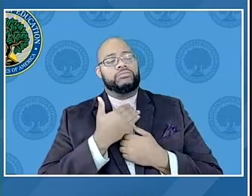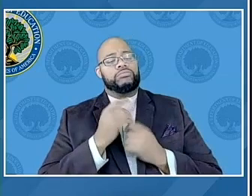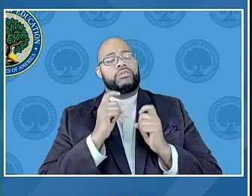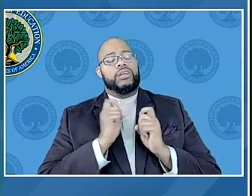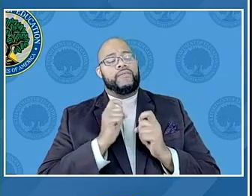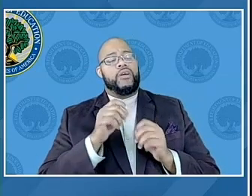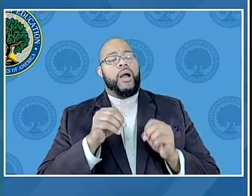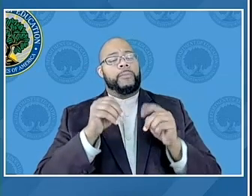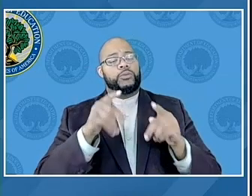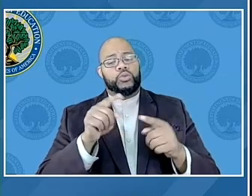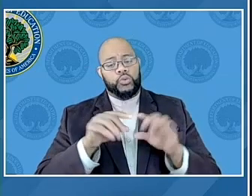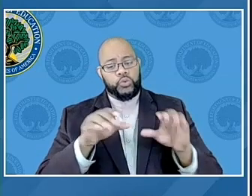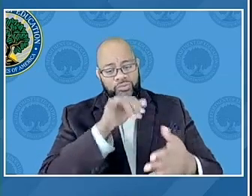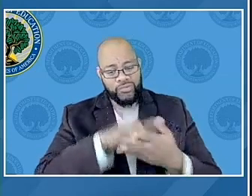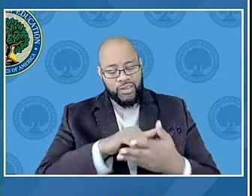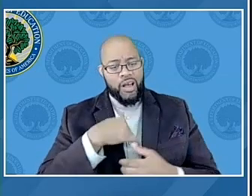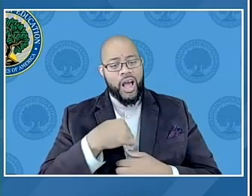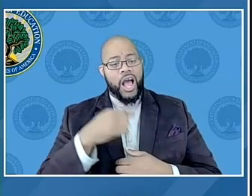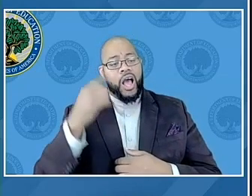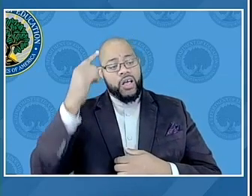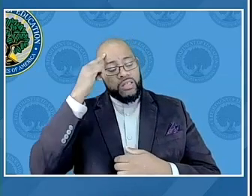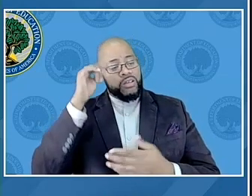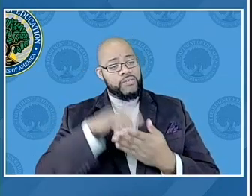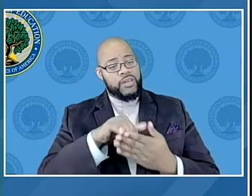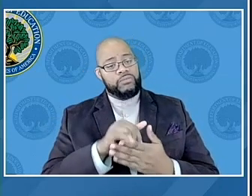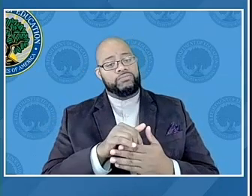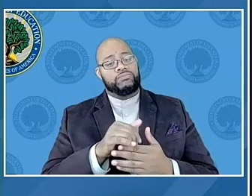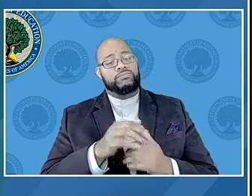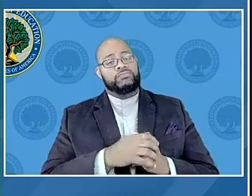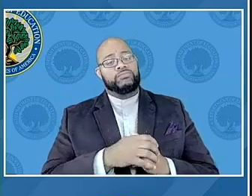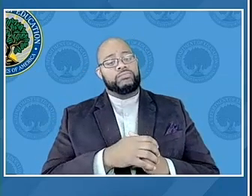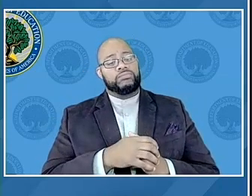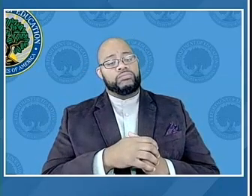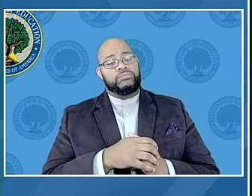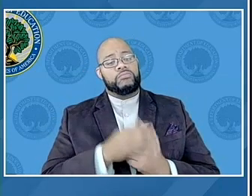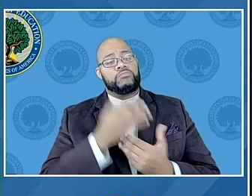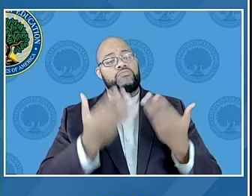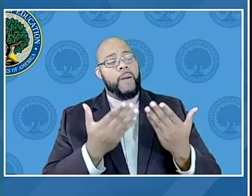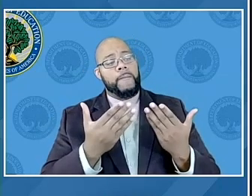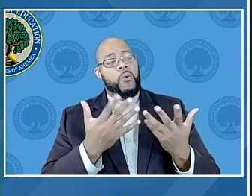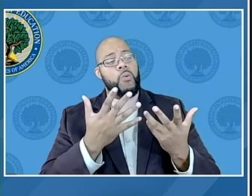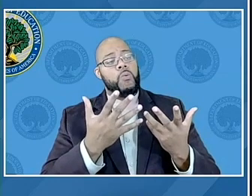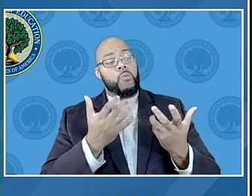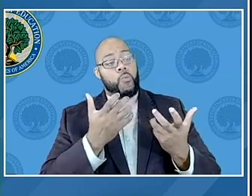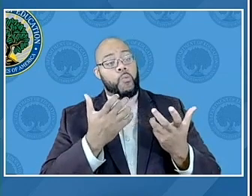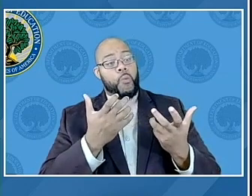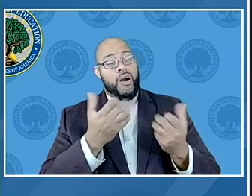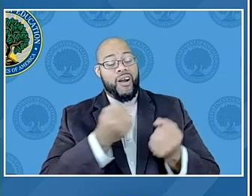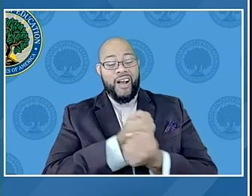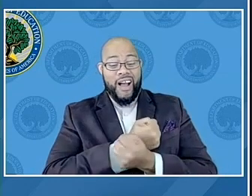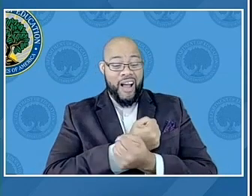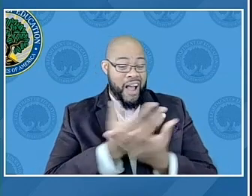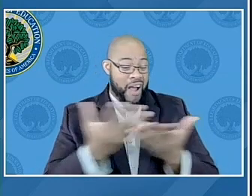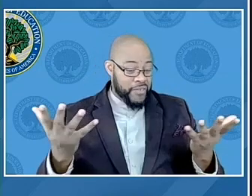do this. I do think that although we probably want heaven and earth, there are going to be things that you guys can't